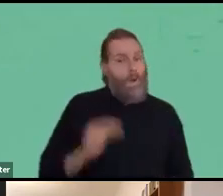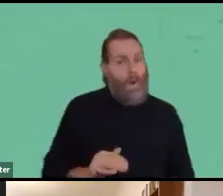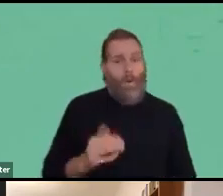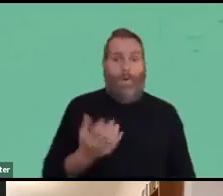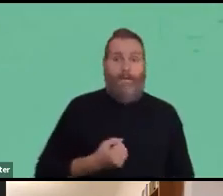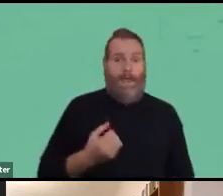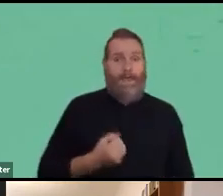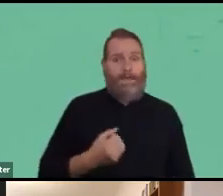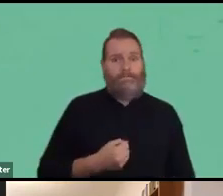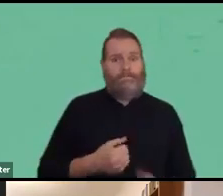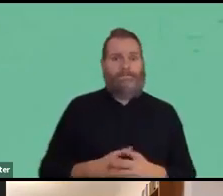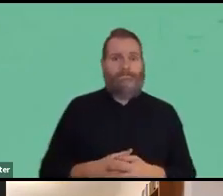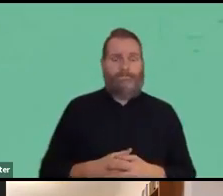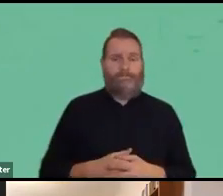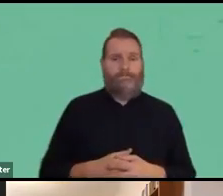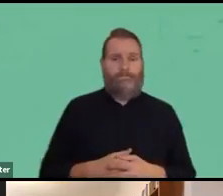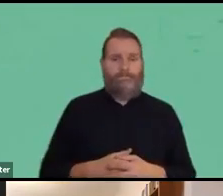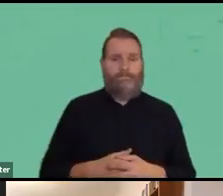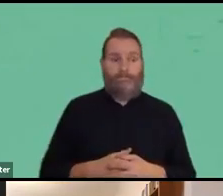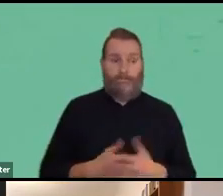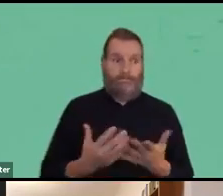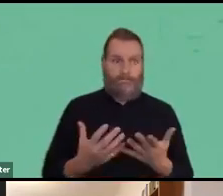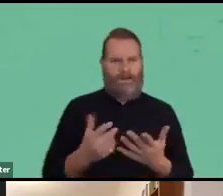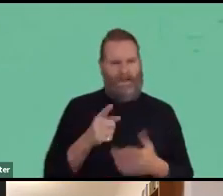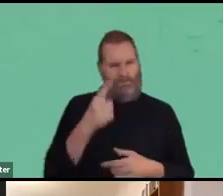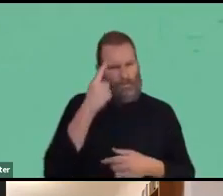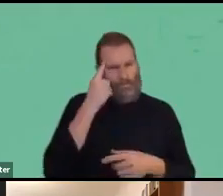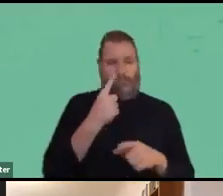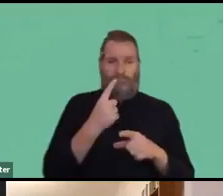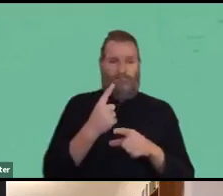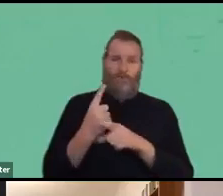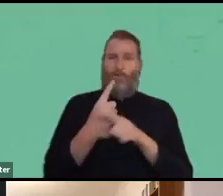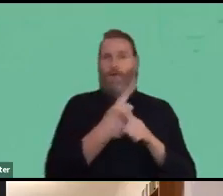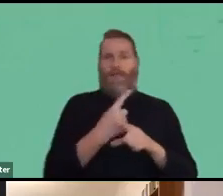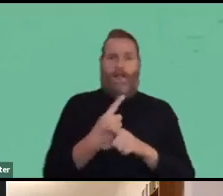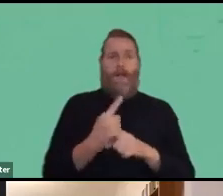we talk about even the fairly modest pay rises that have been awarded they aren't always awarded